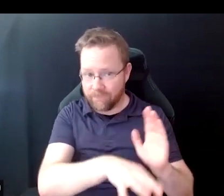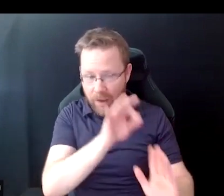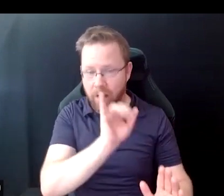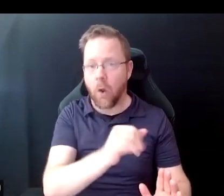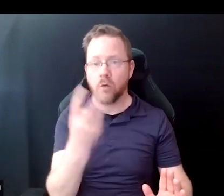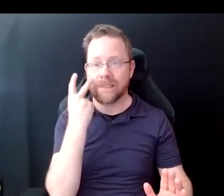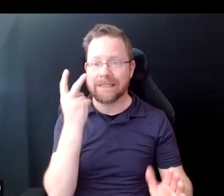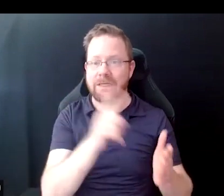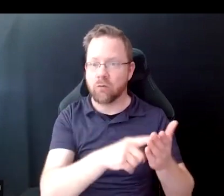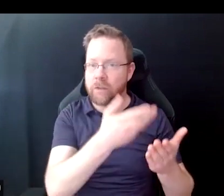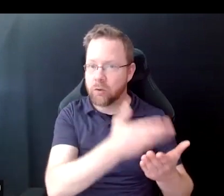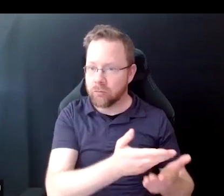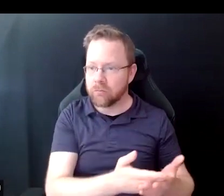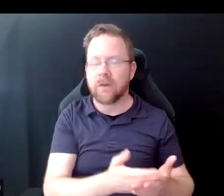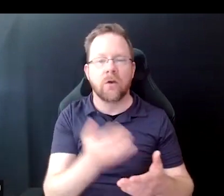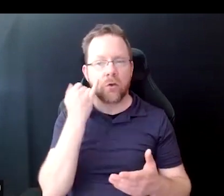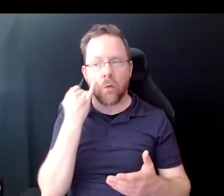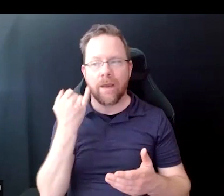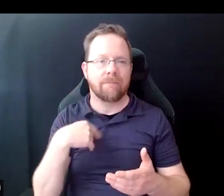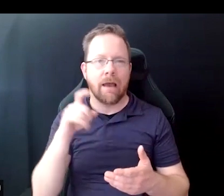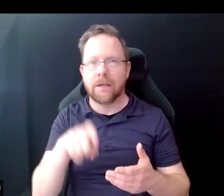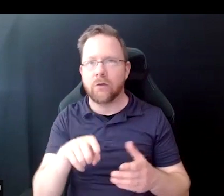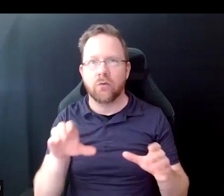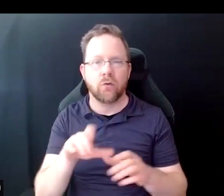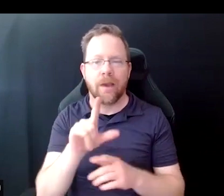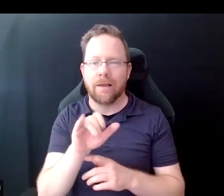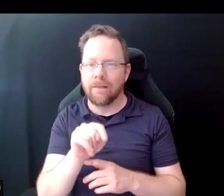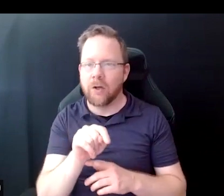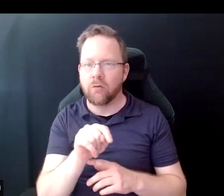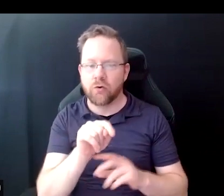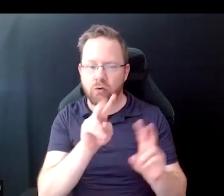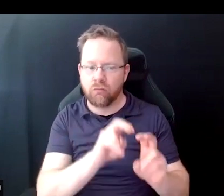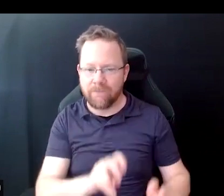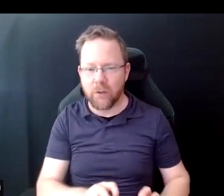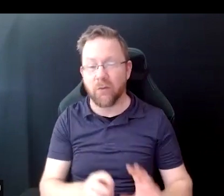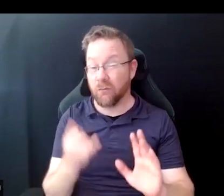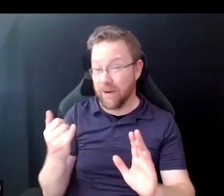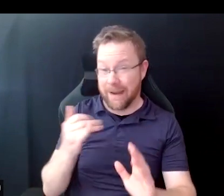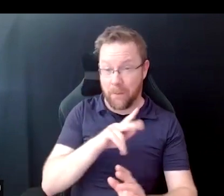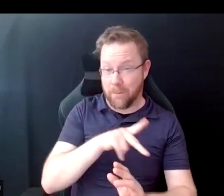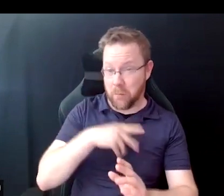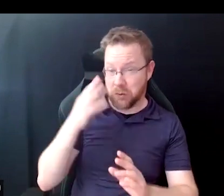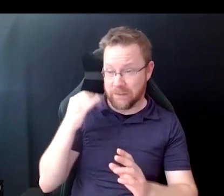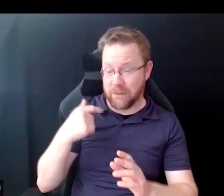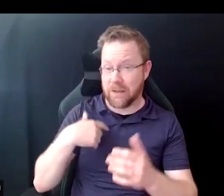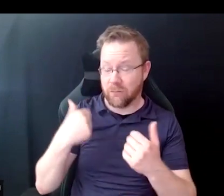and do a decent literature review. Right now, when you try to do a literature review, I can tell you from personal sad experience,